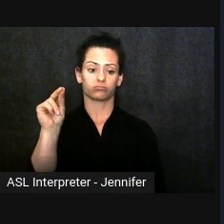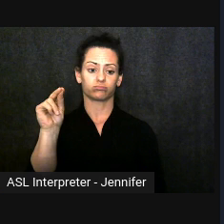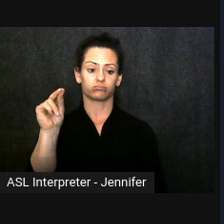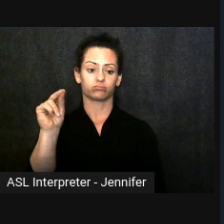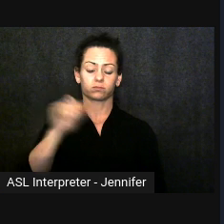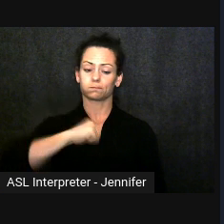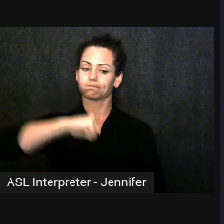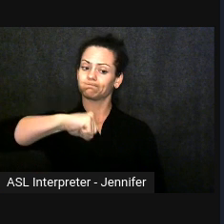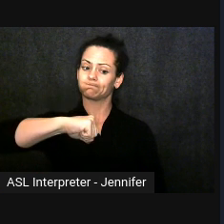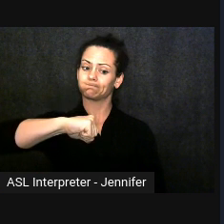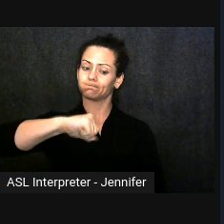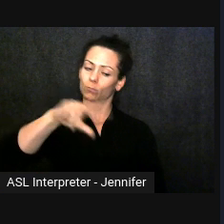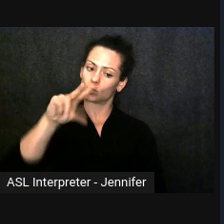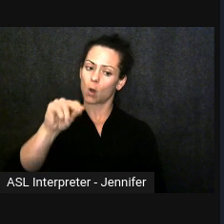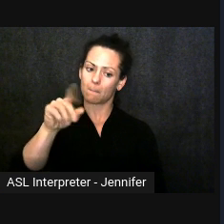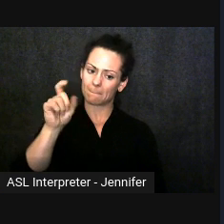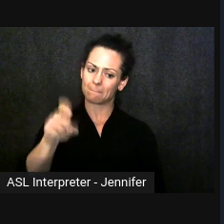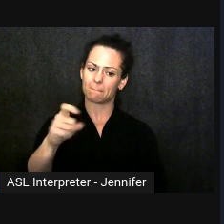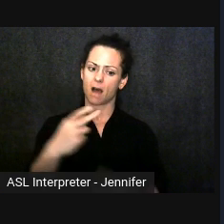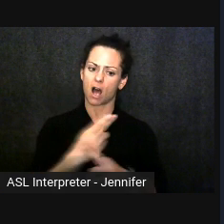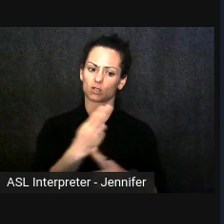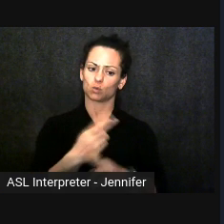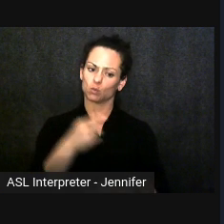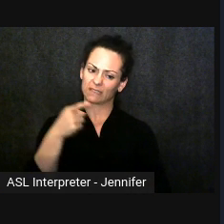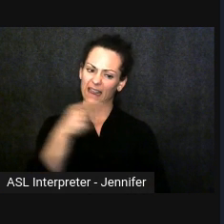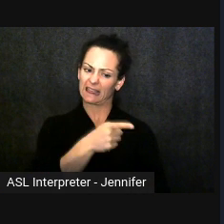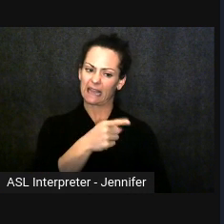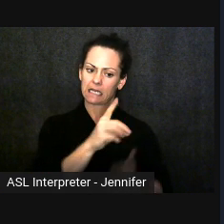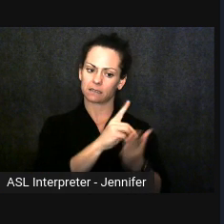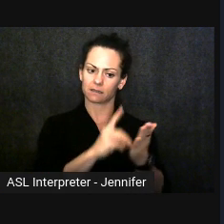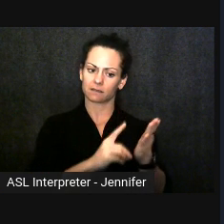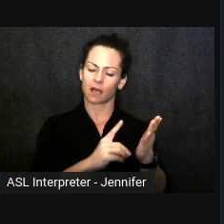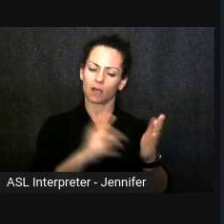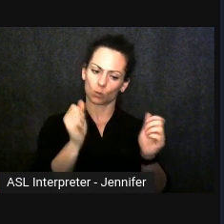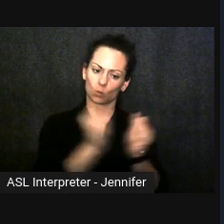to do it, and I'm going to stand by that or you can say,